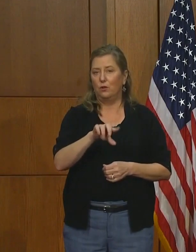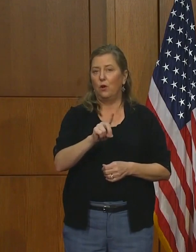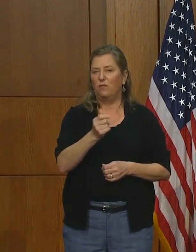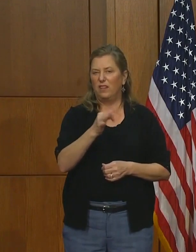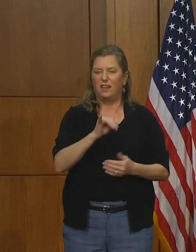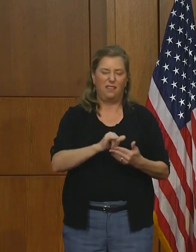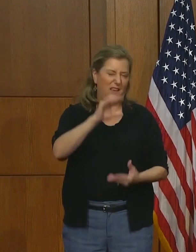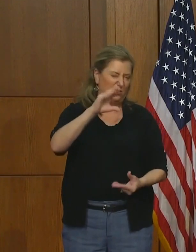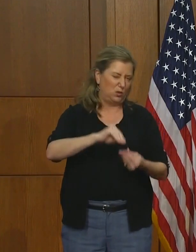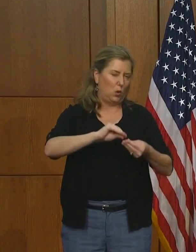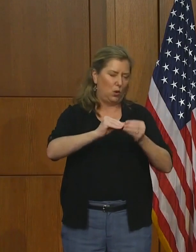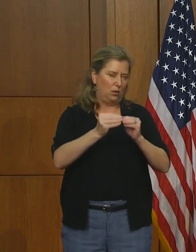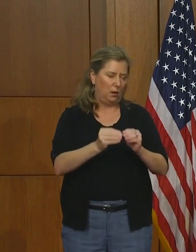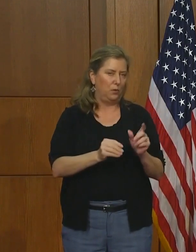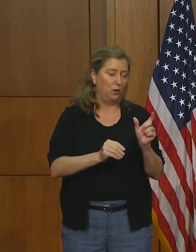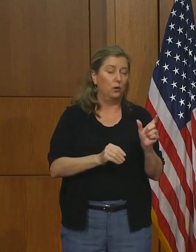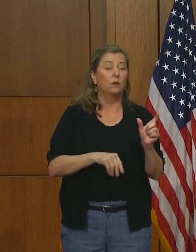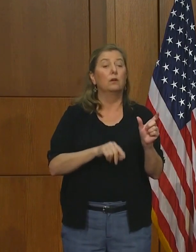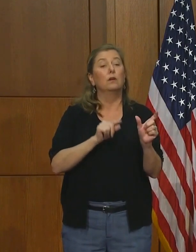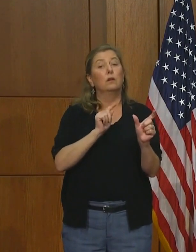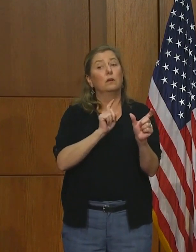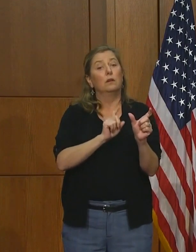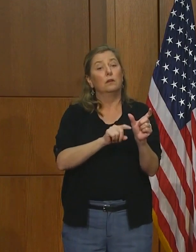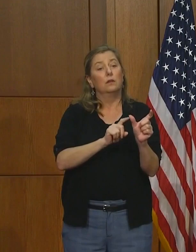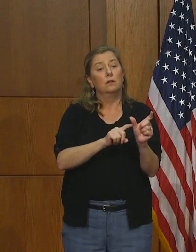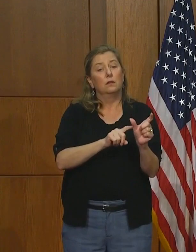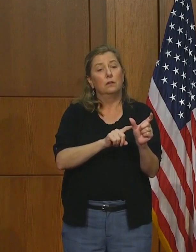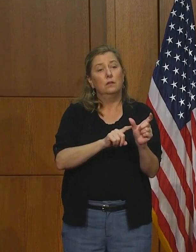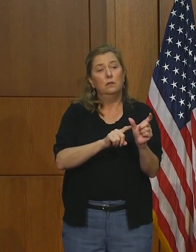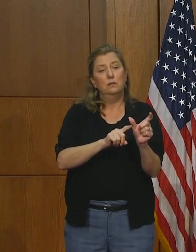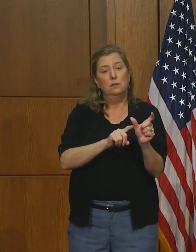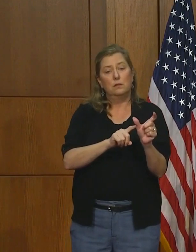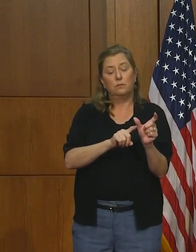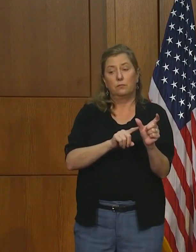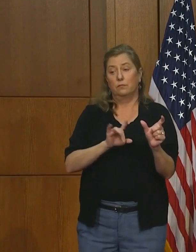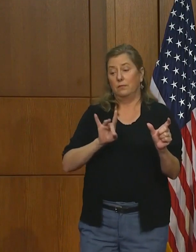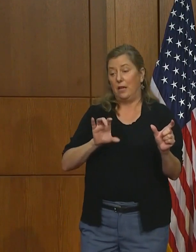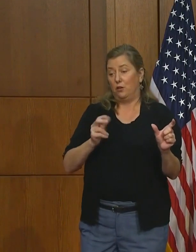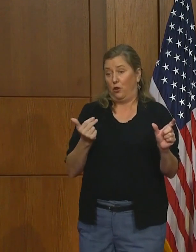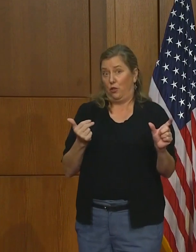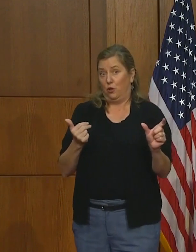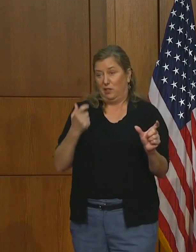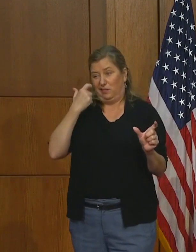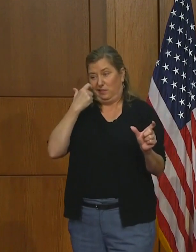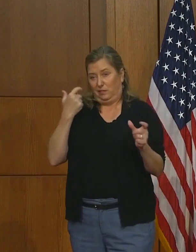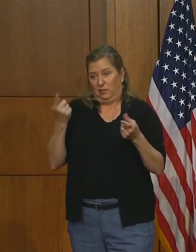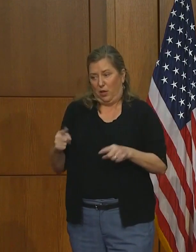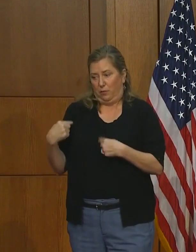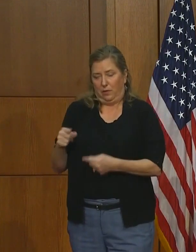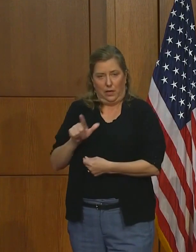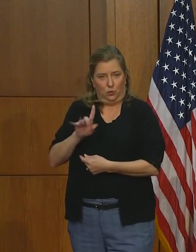HUNDRED AND FIFTY CASES OF COVID NINETEEN AS OUR TOTAL